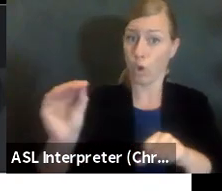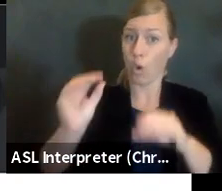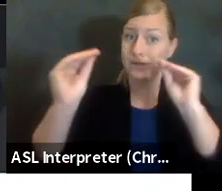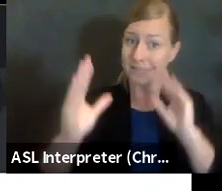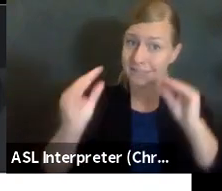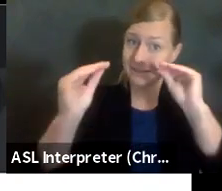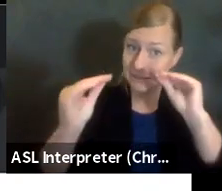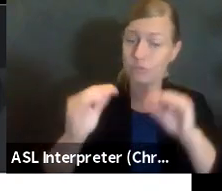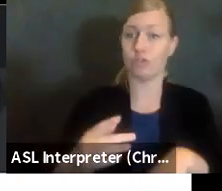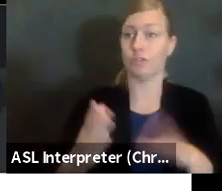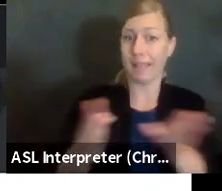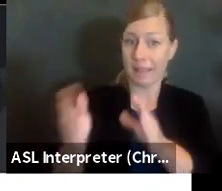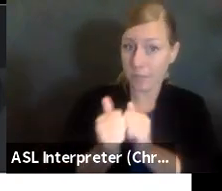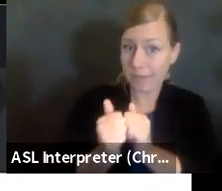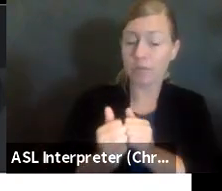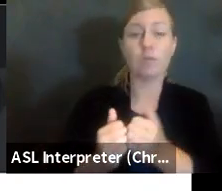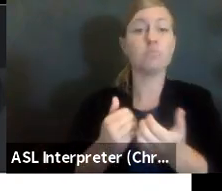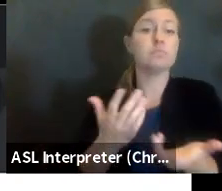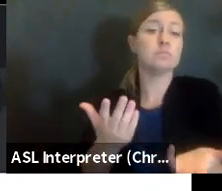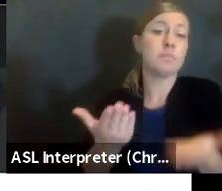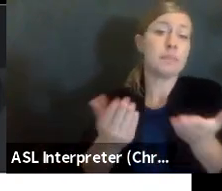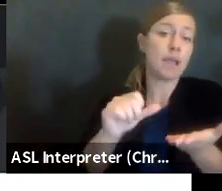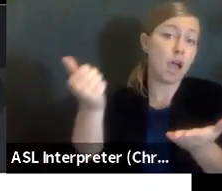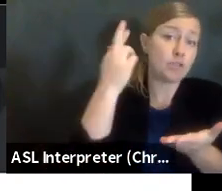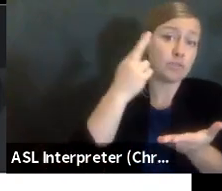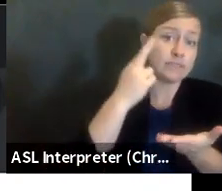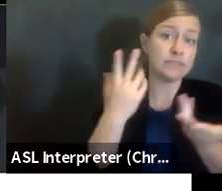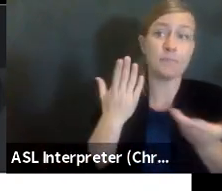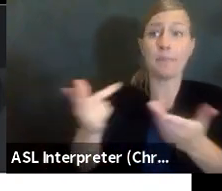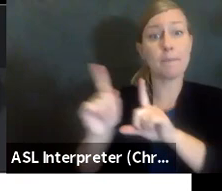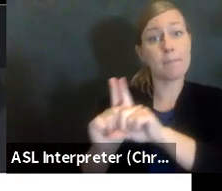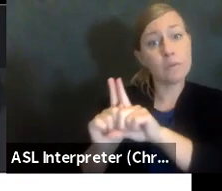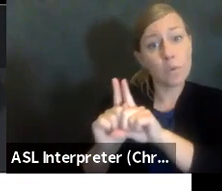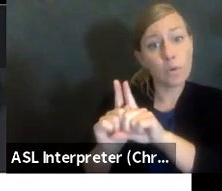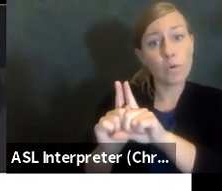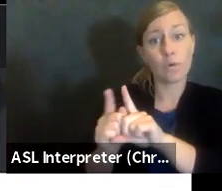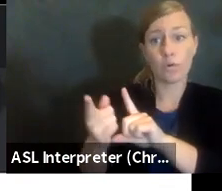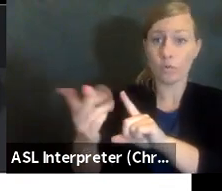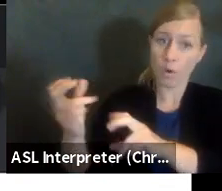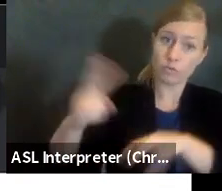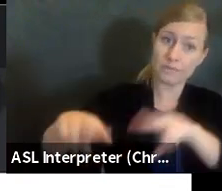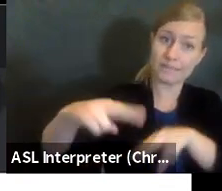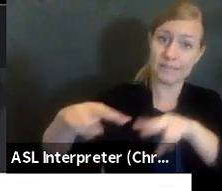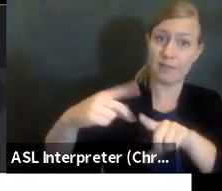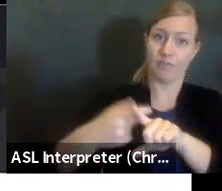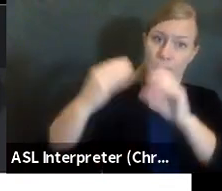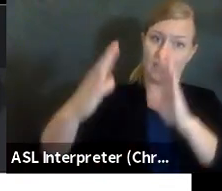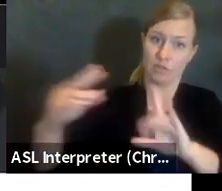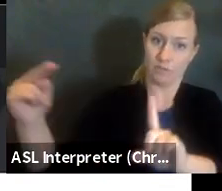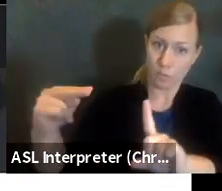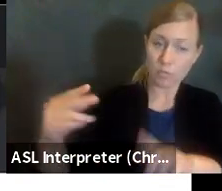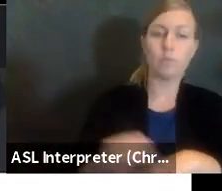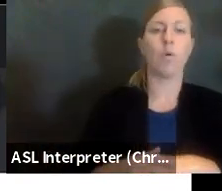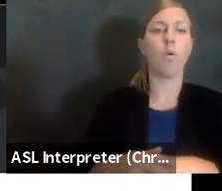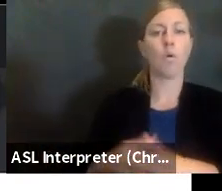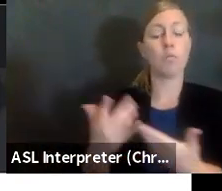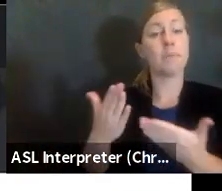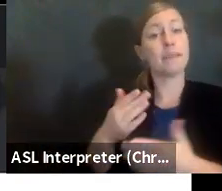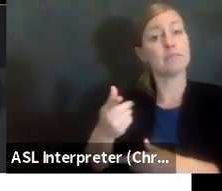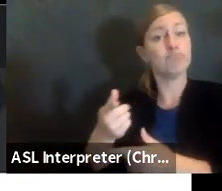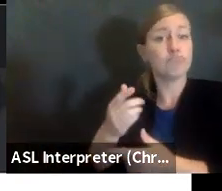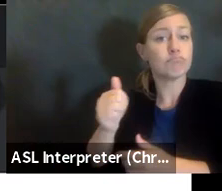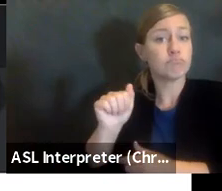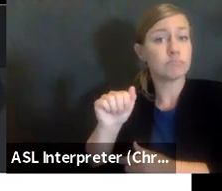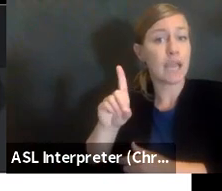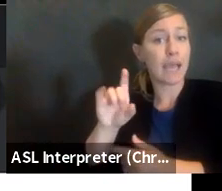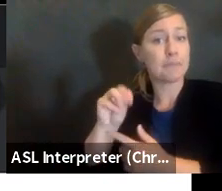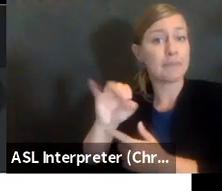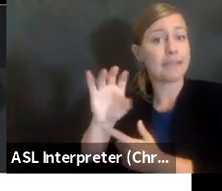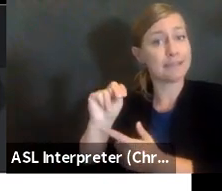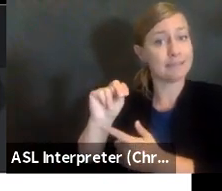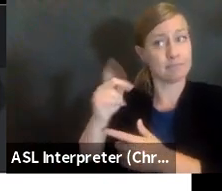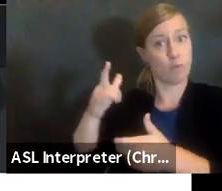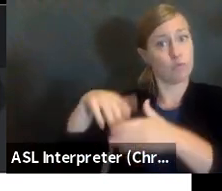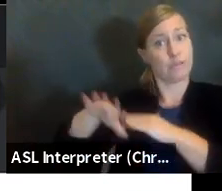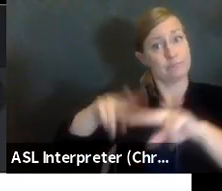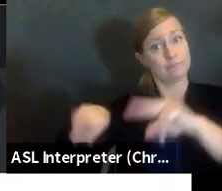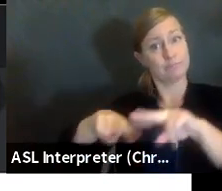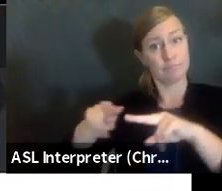ESD 112 - Katherine Livick: You might have a mentor who would like to see how you're handling things in your virtual space or an observer, even an administrator, if you choose to let them into your world in that way. Or if they request that.